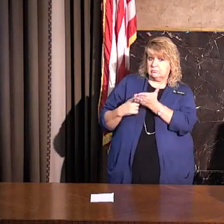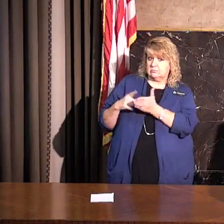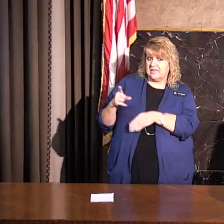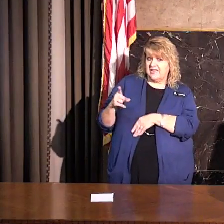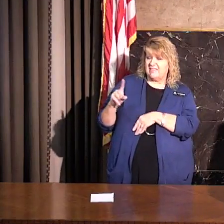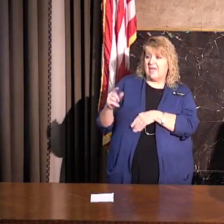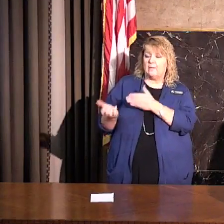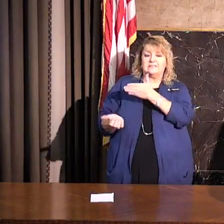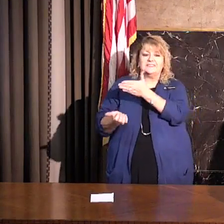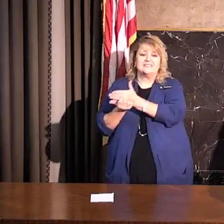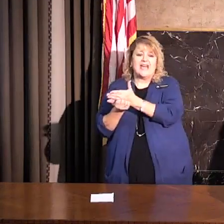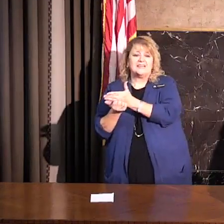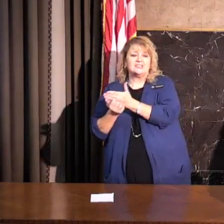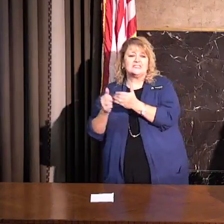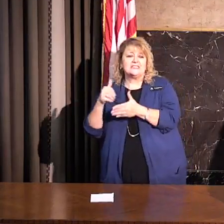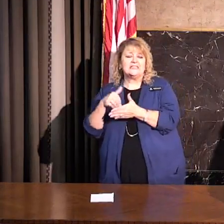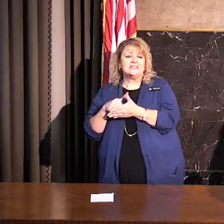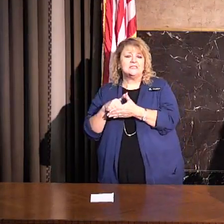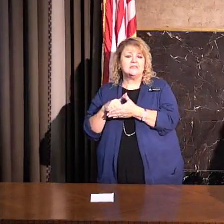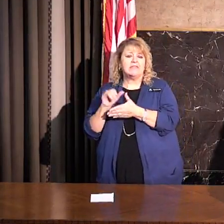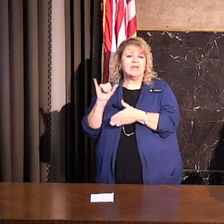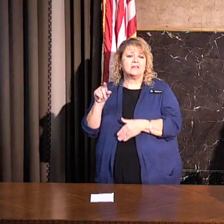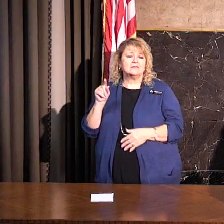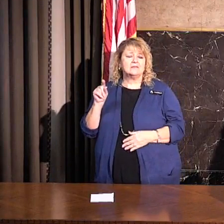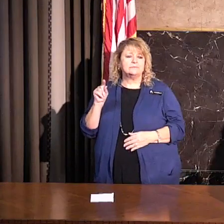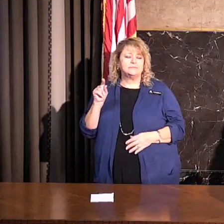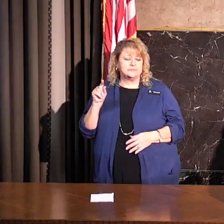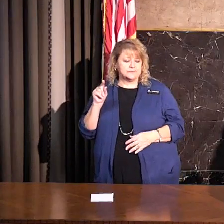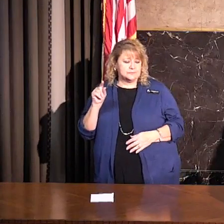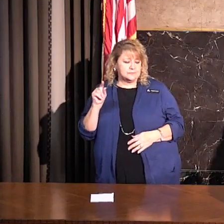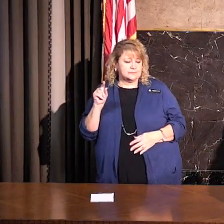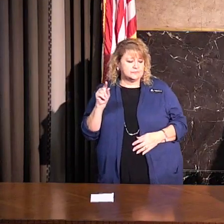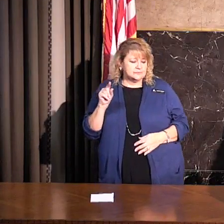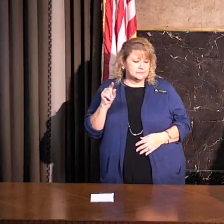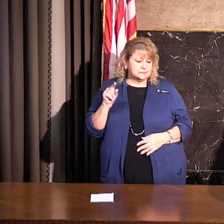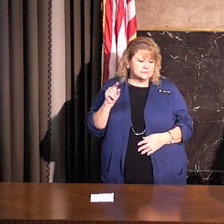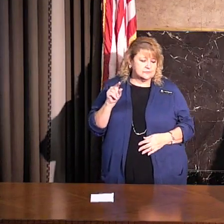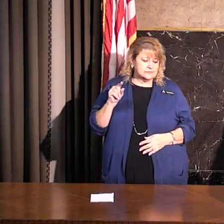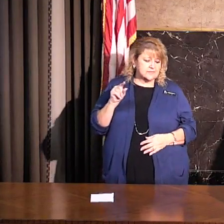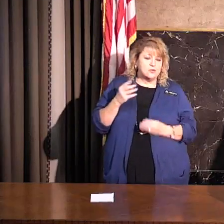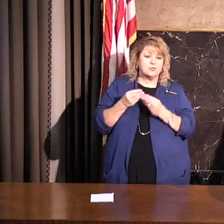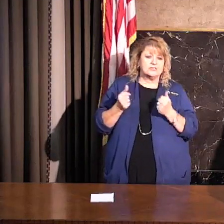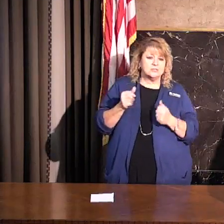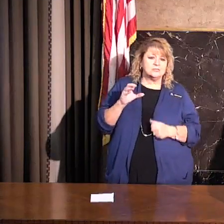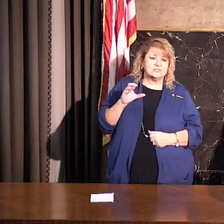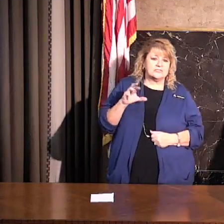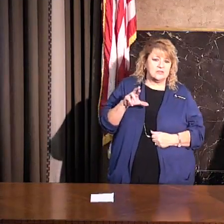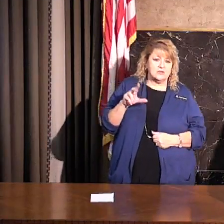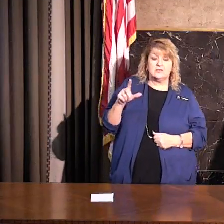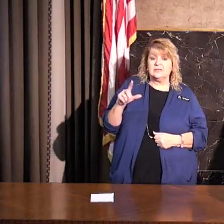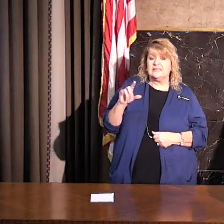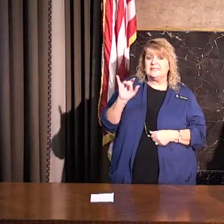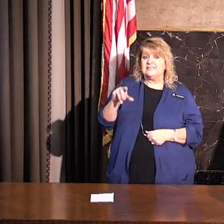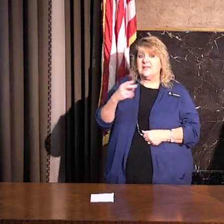it was attached. It was in the the continuing uh resolution.